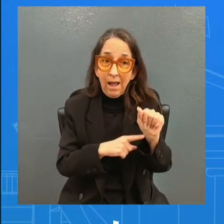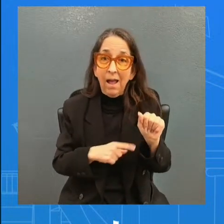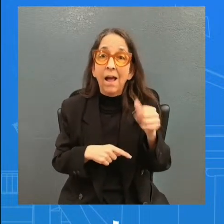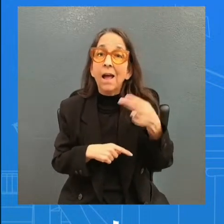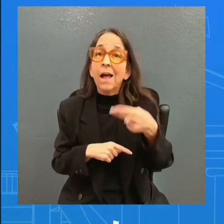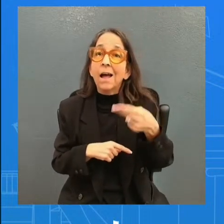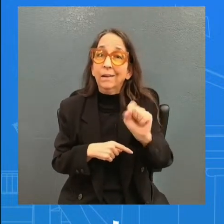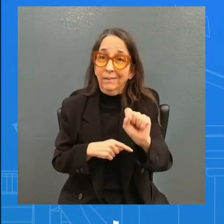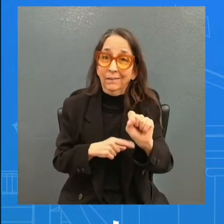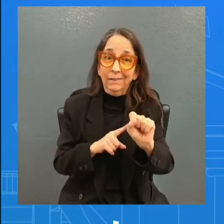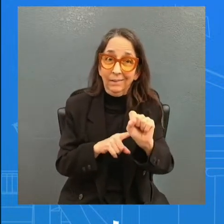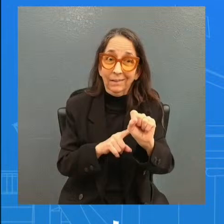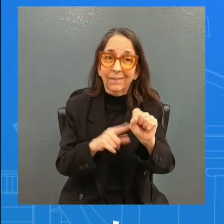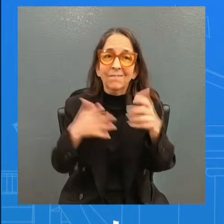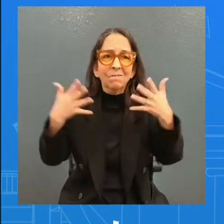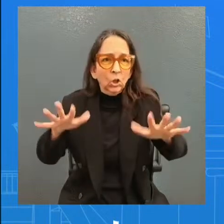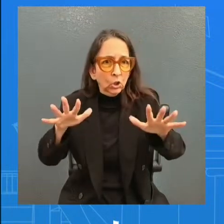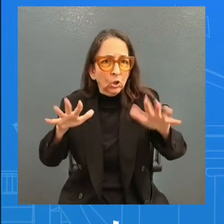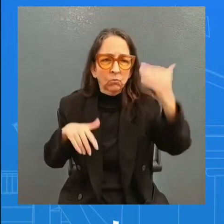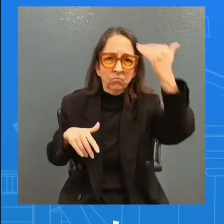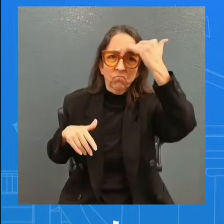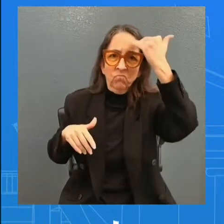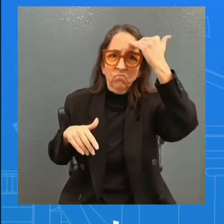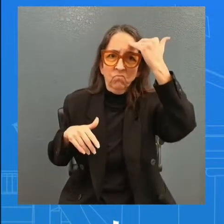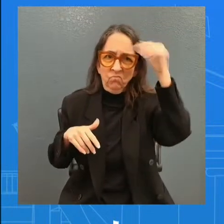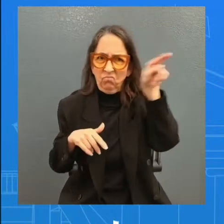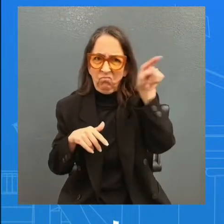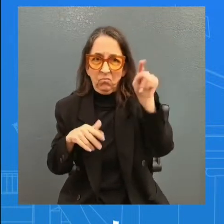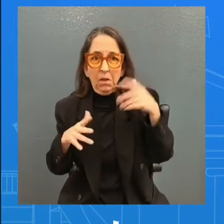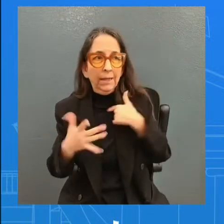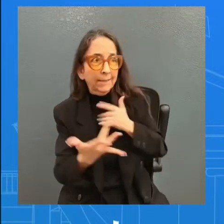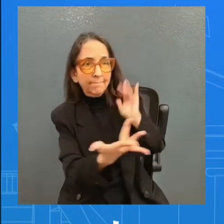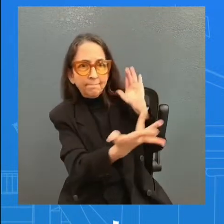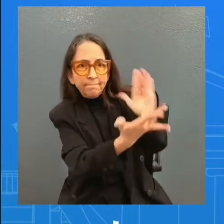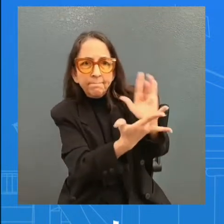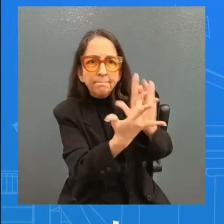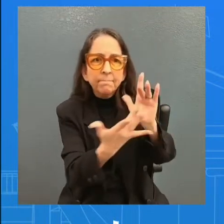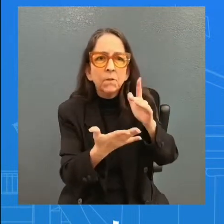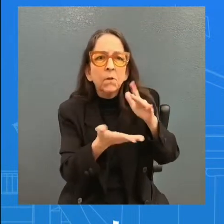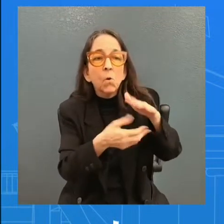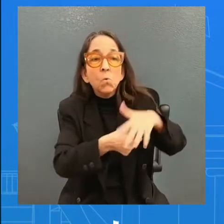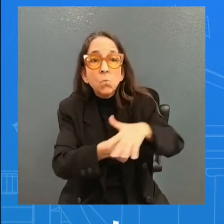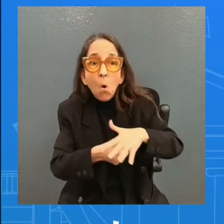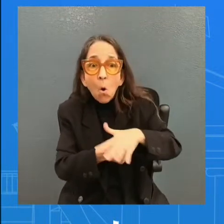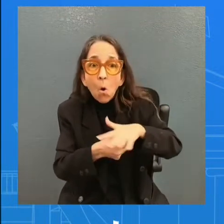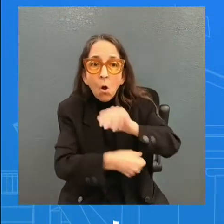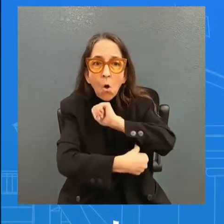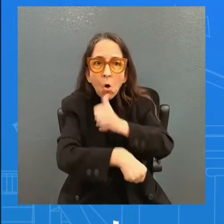They’re certainly in touch with local authorities on this. And so, I do want to be very clear